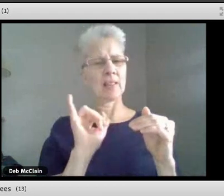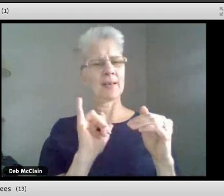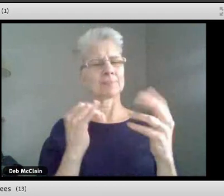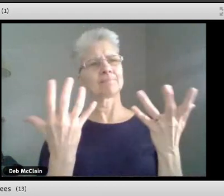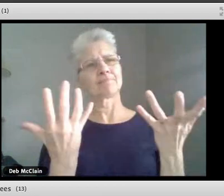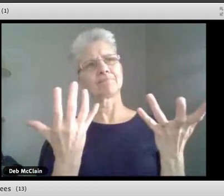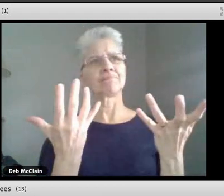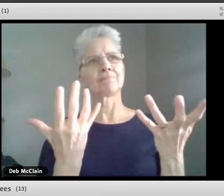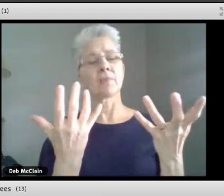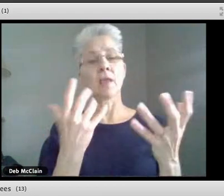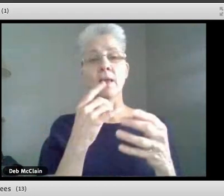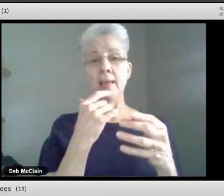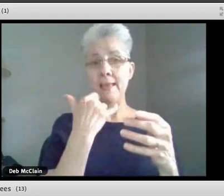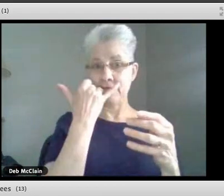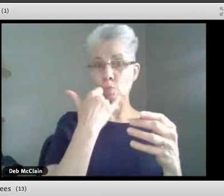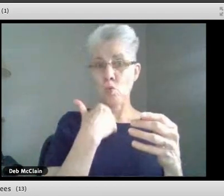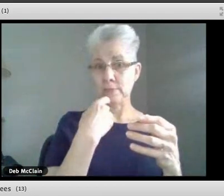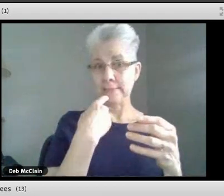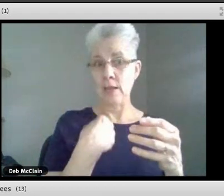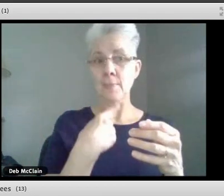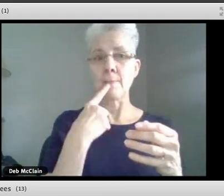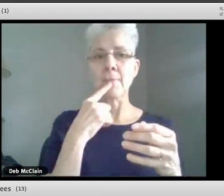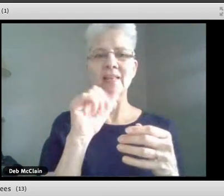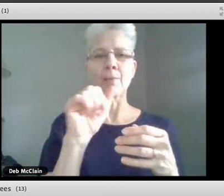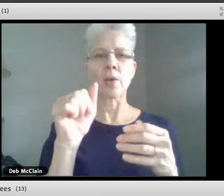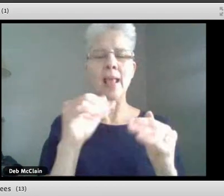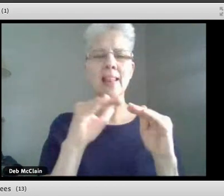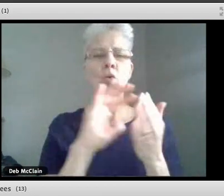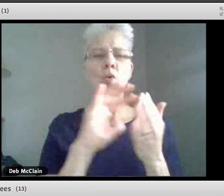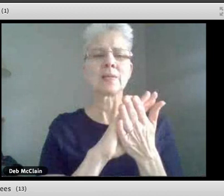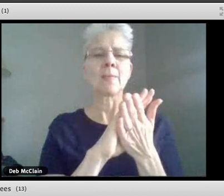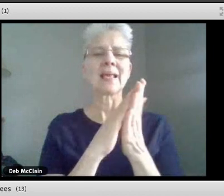that this AA level is going to be coming for most websites in the world,